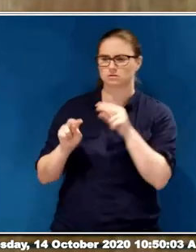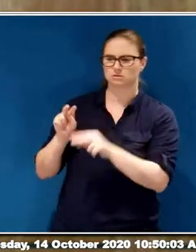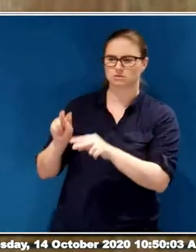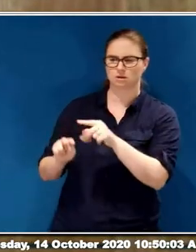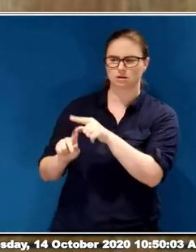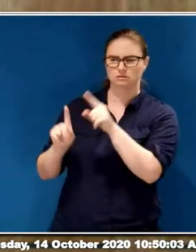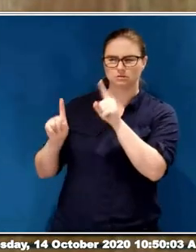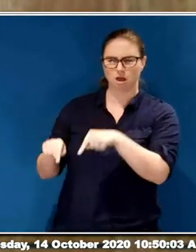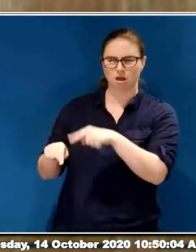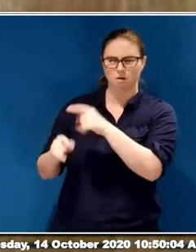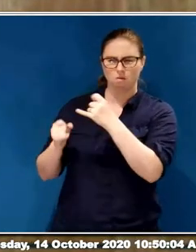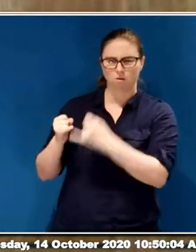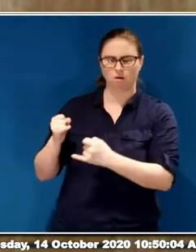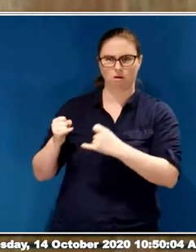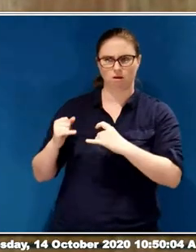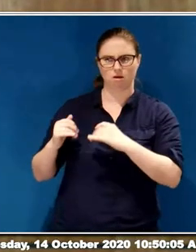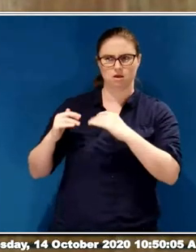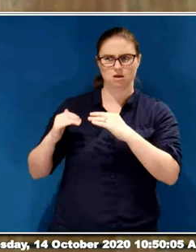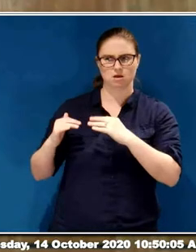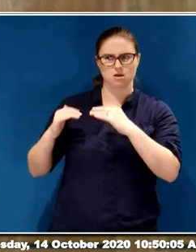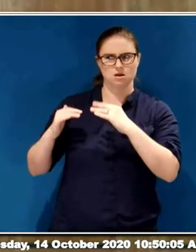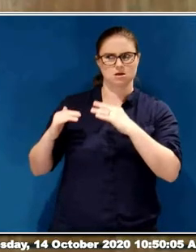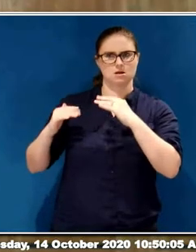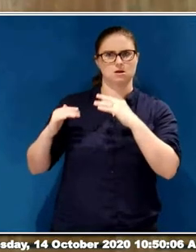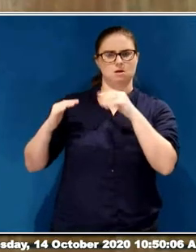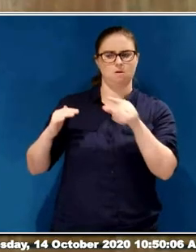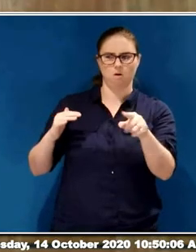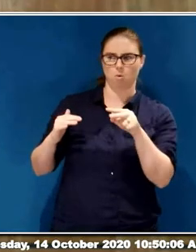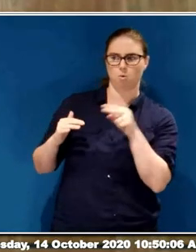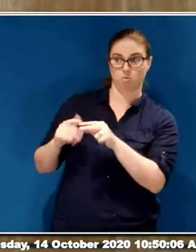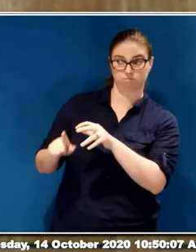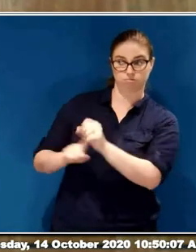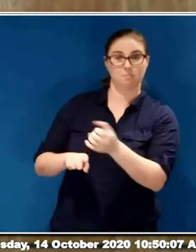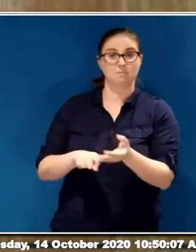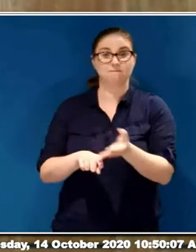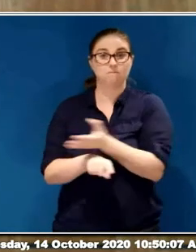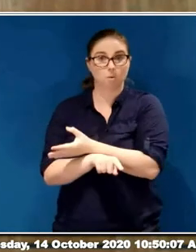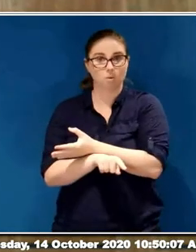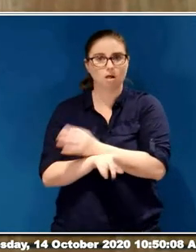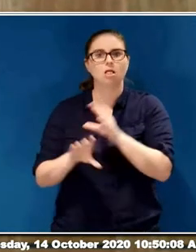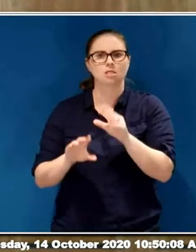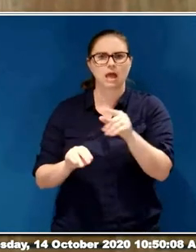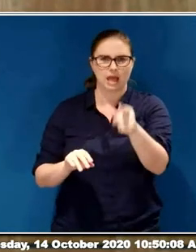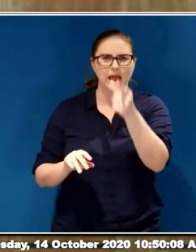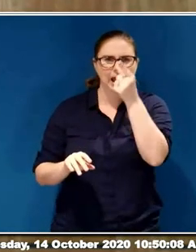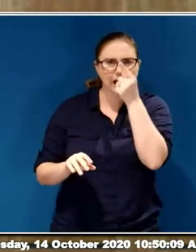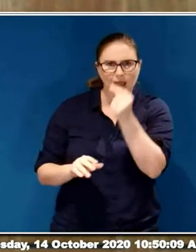they could use support strategies, I guess, to circumvent a meltdown.